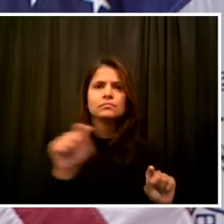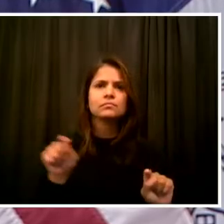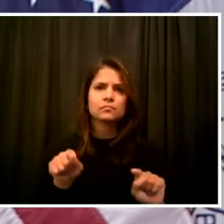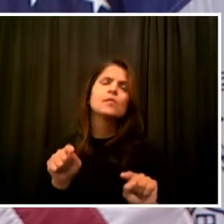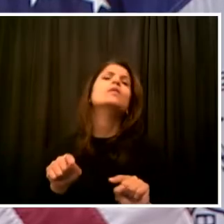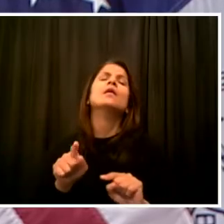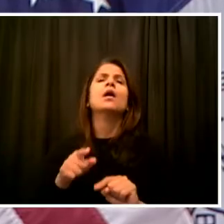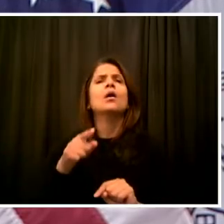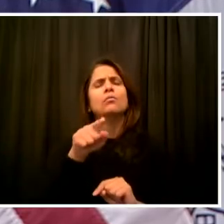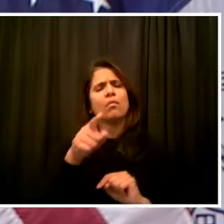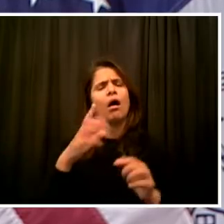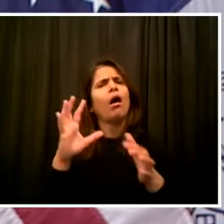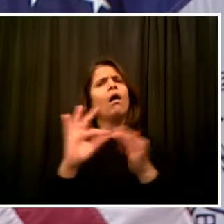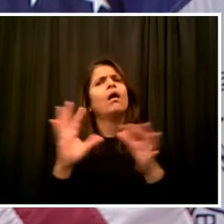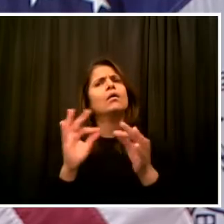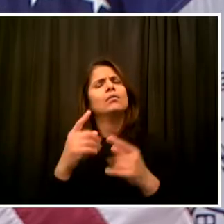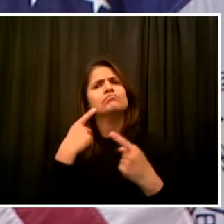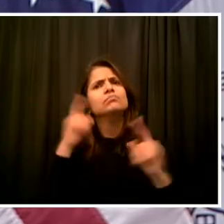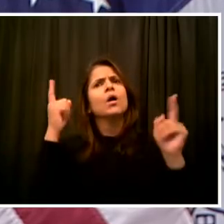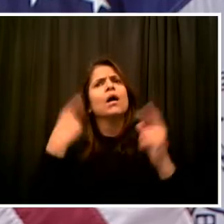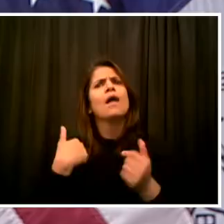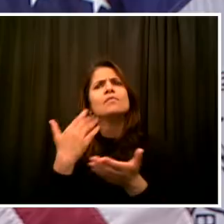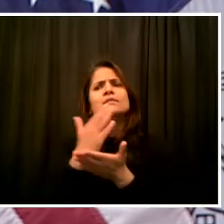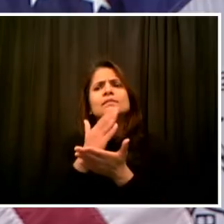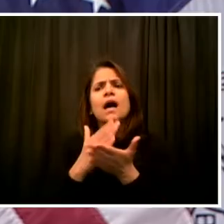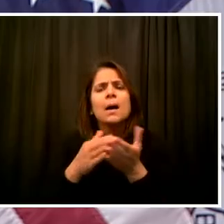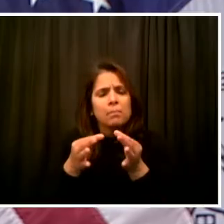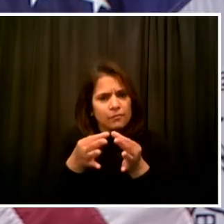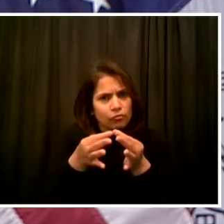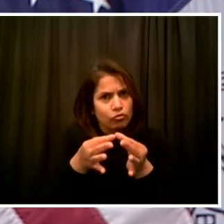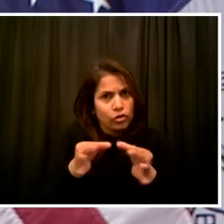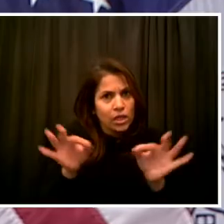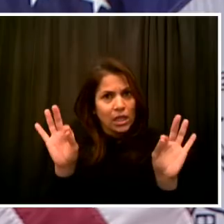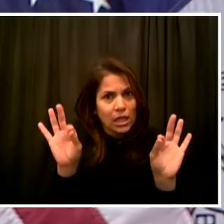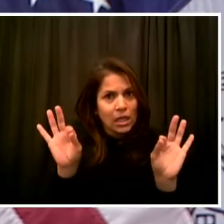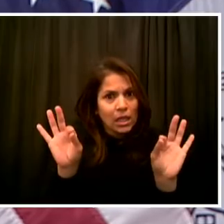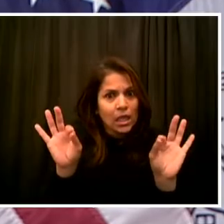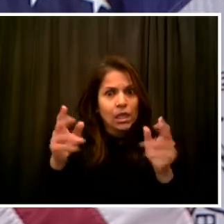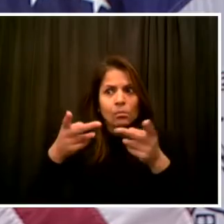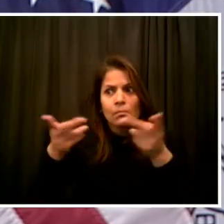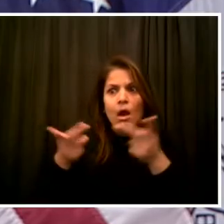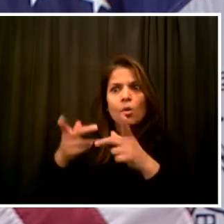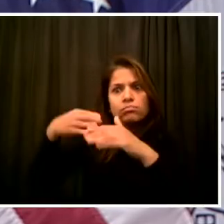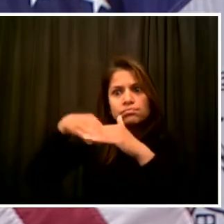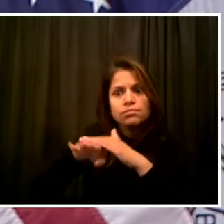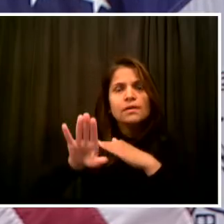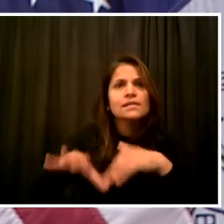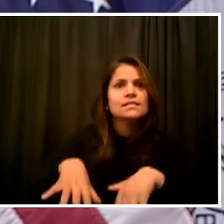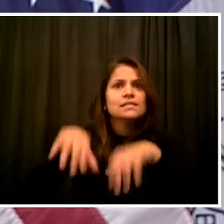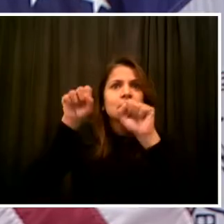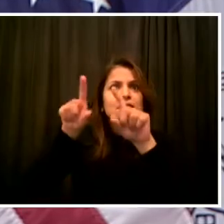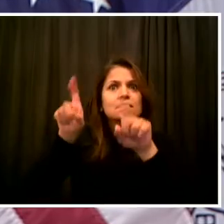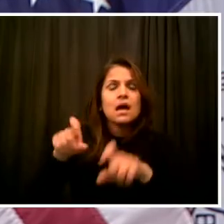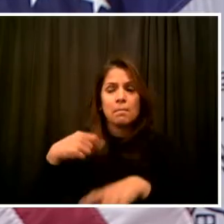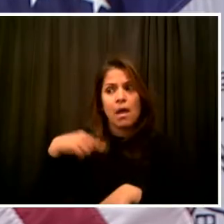THREE REA SOME FREE SITES IN EACH BOROUGH WHERE PEOPLE CAN MAKE AN APPOINTMNET NDA